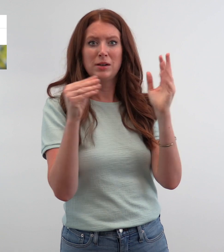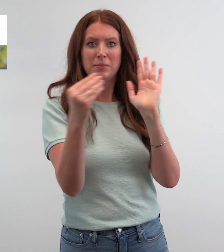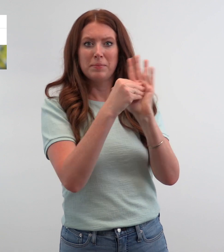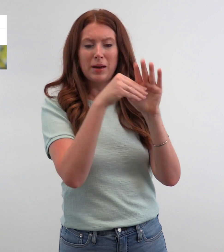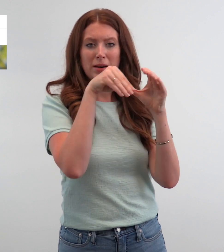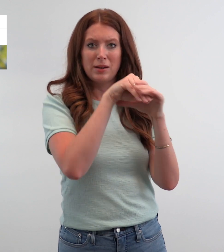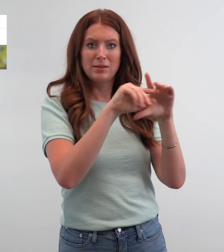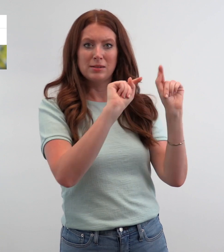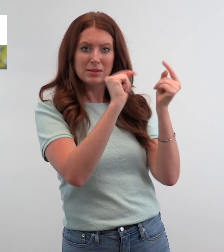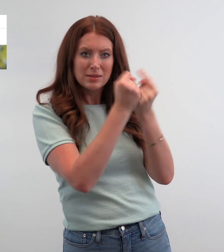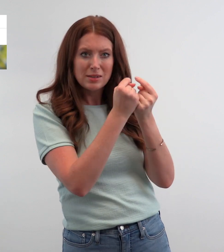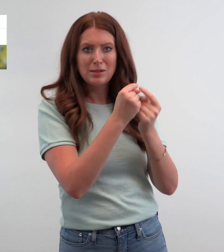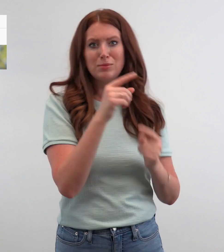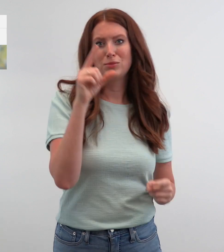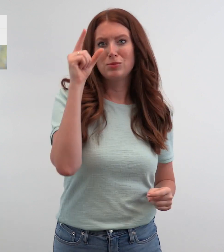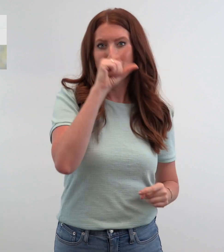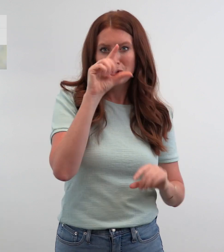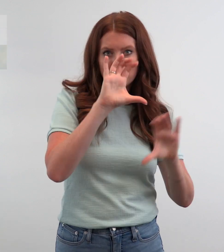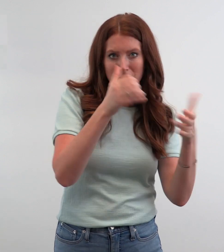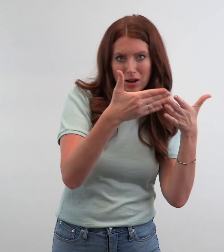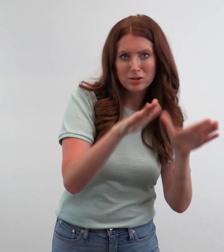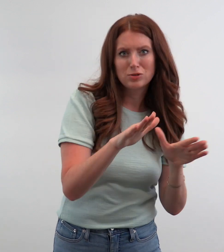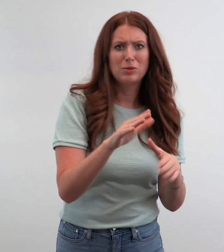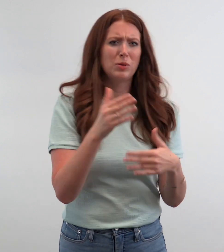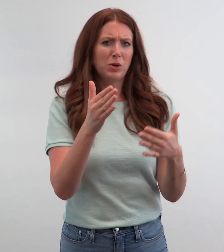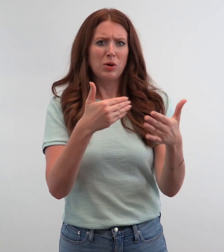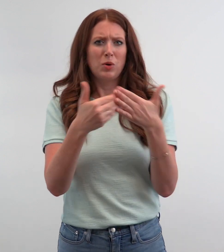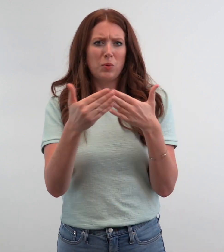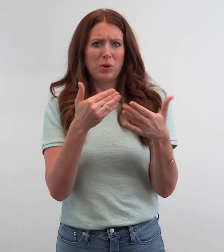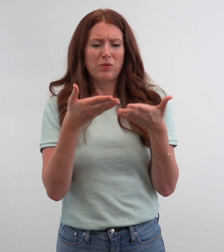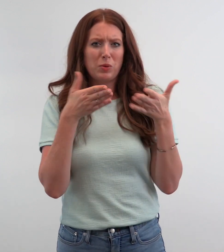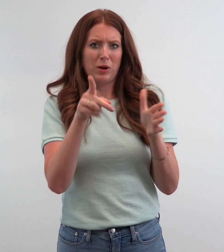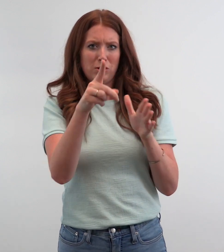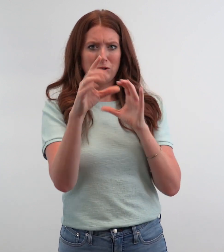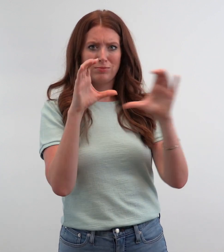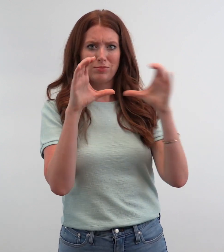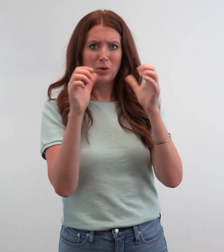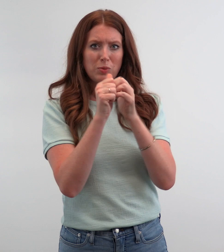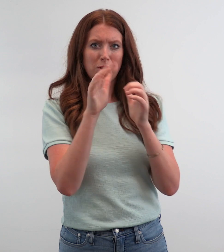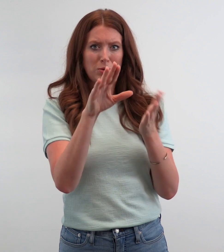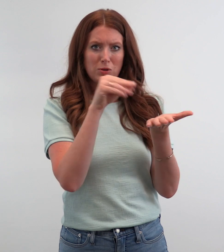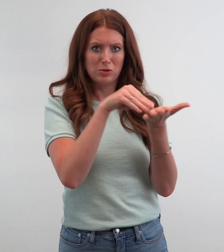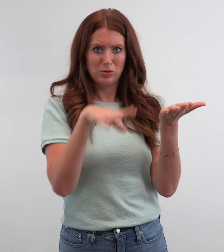or a link to embed into teams or Google classroom, whatever way you plan to